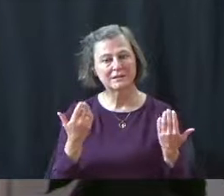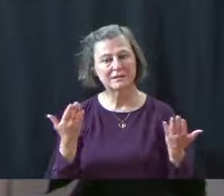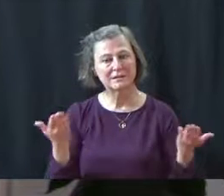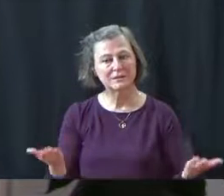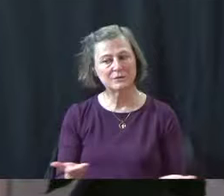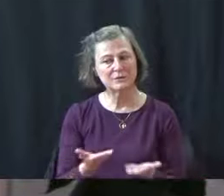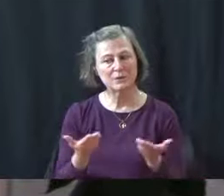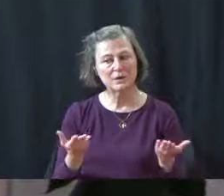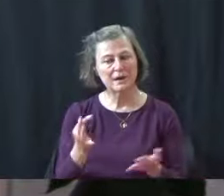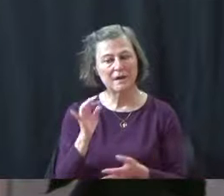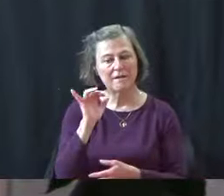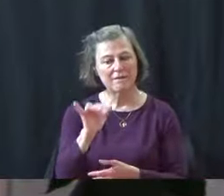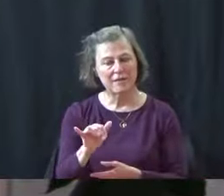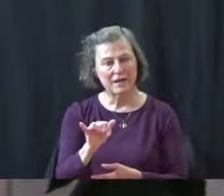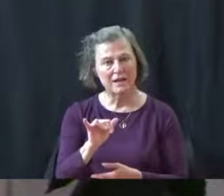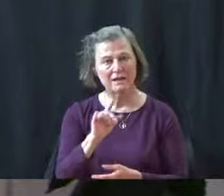which is holy.